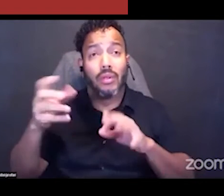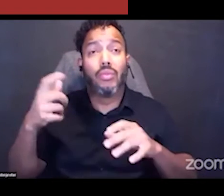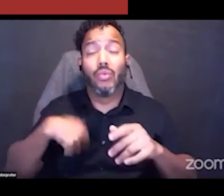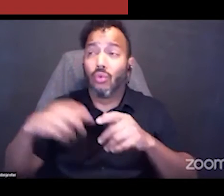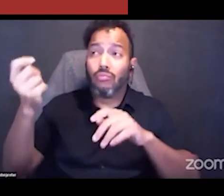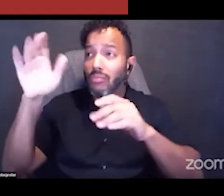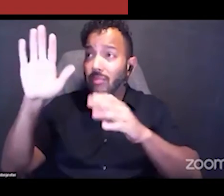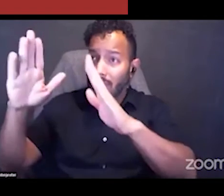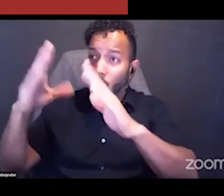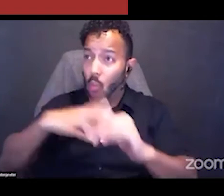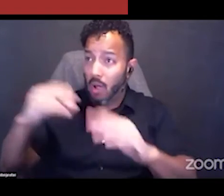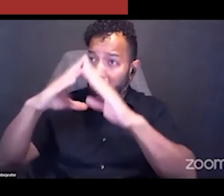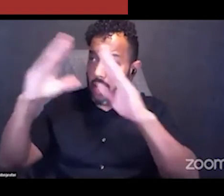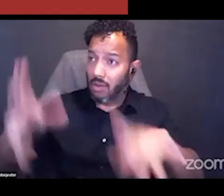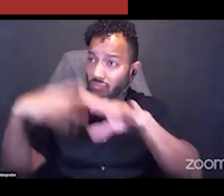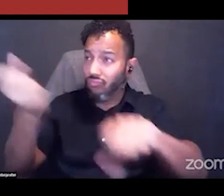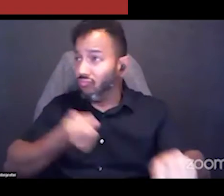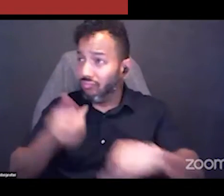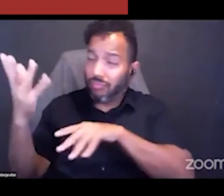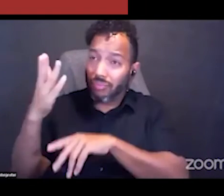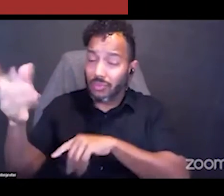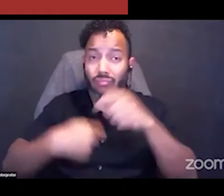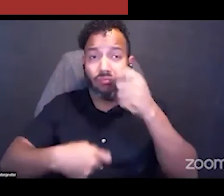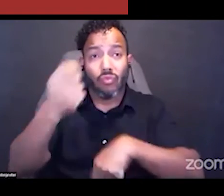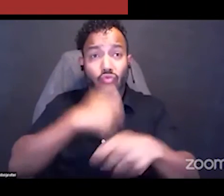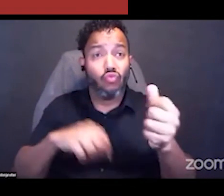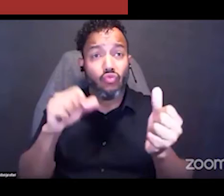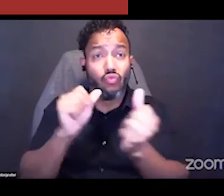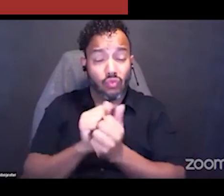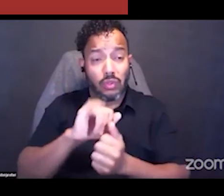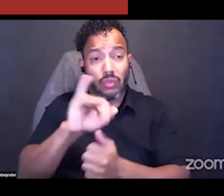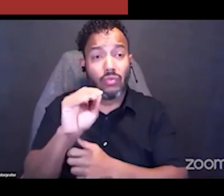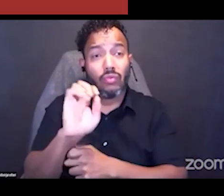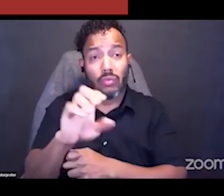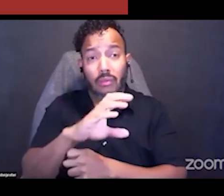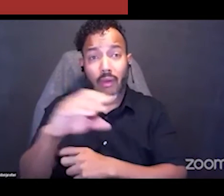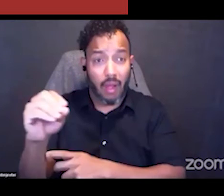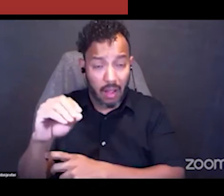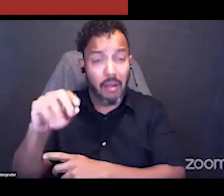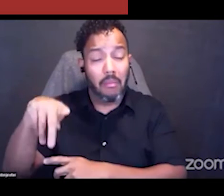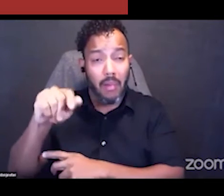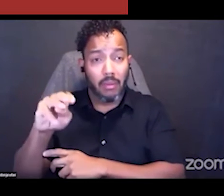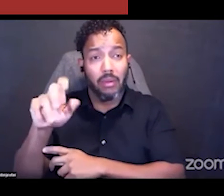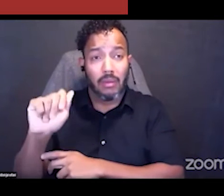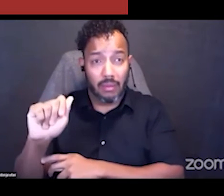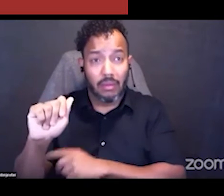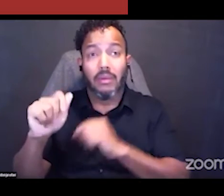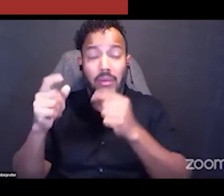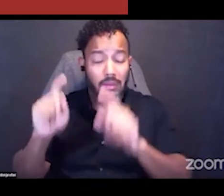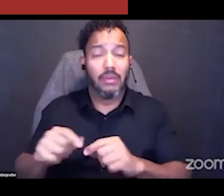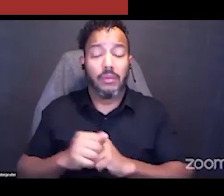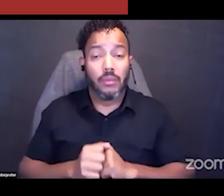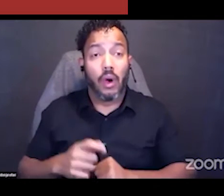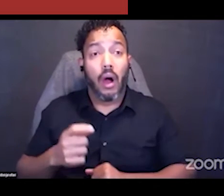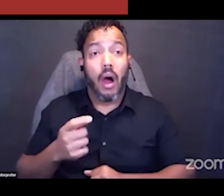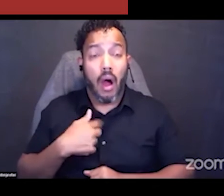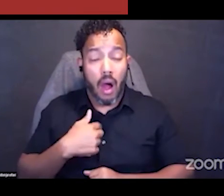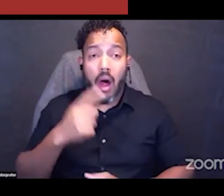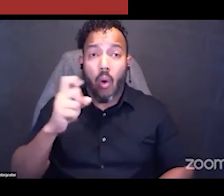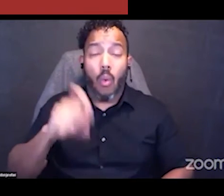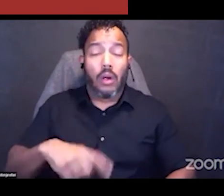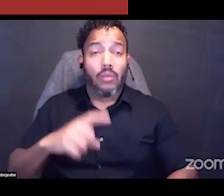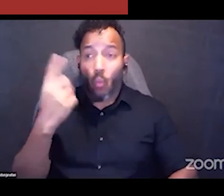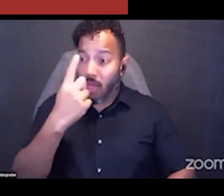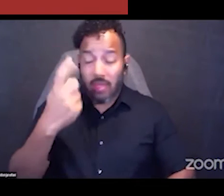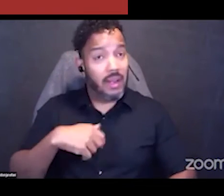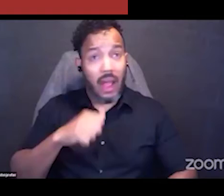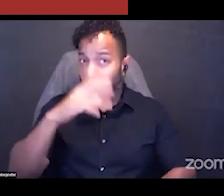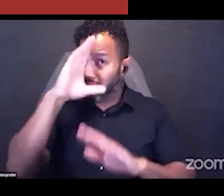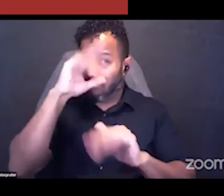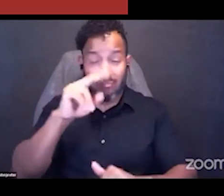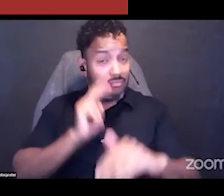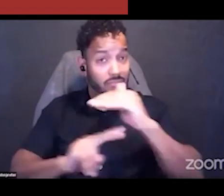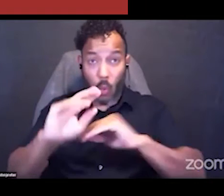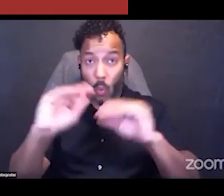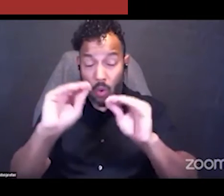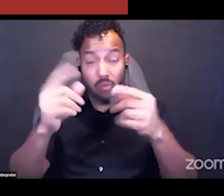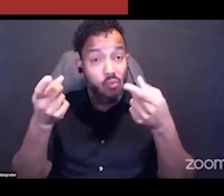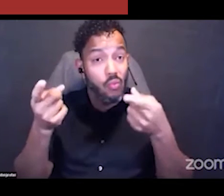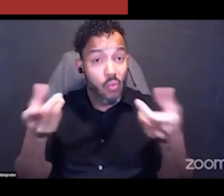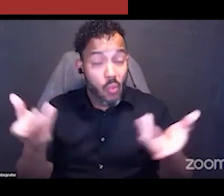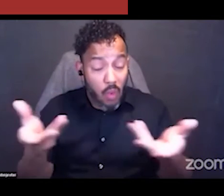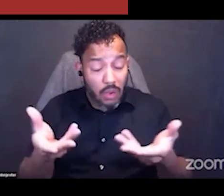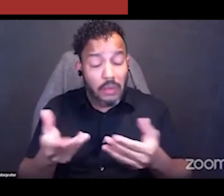That said, I have to tell you the one thing I truly did not expect was the very heavy